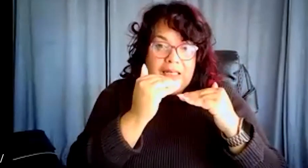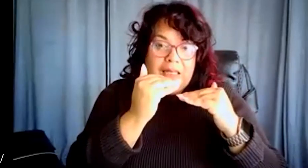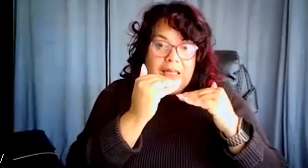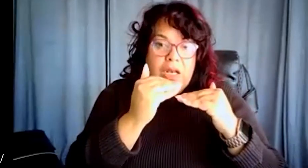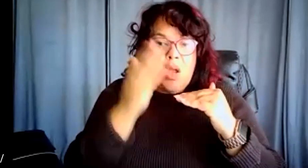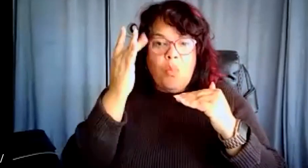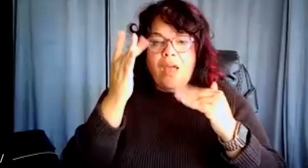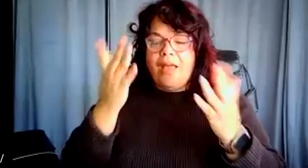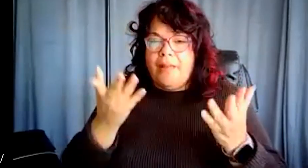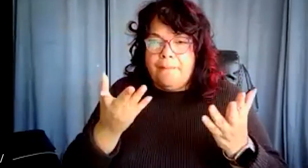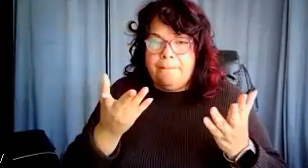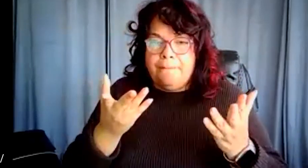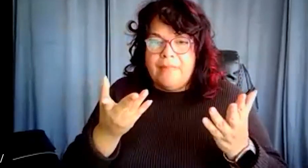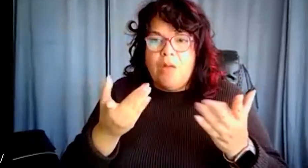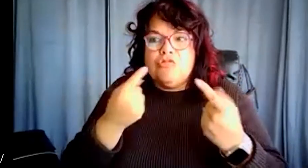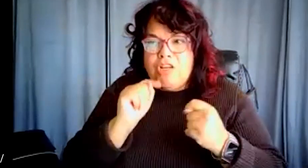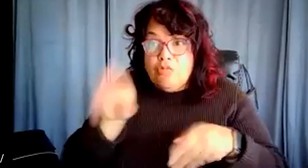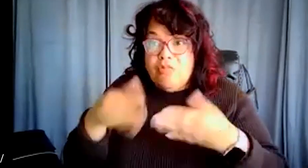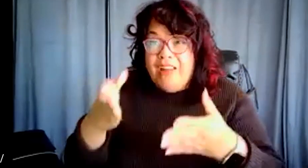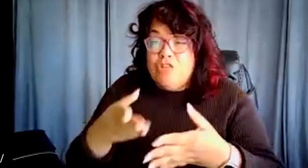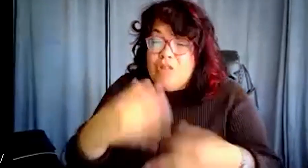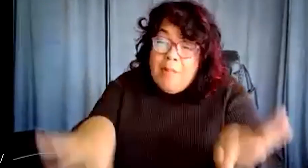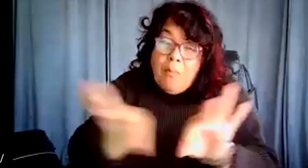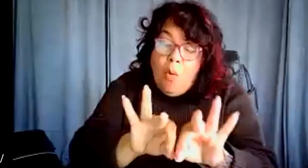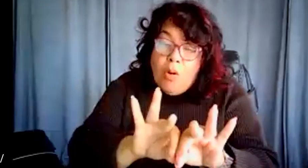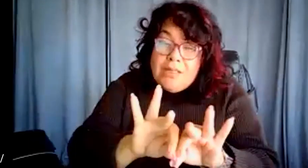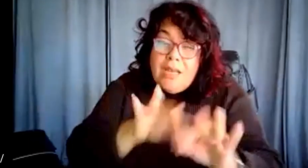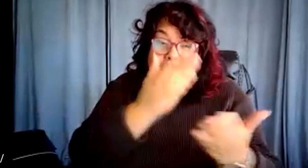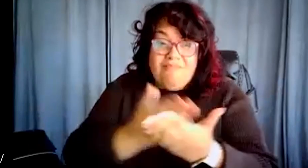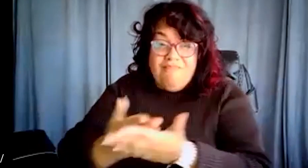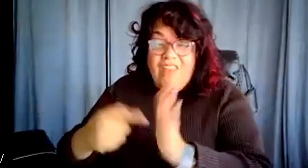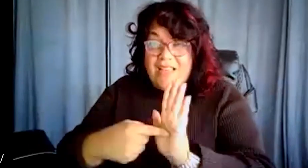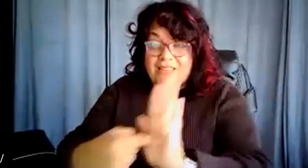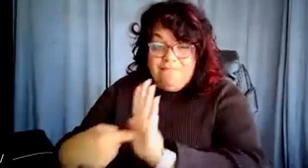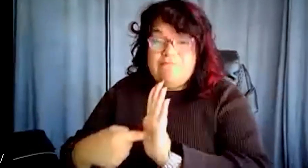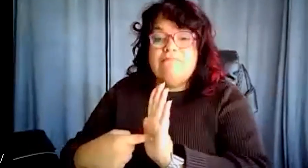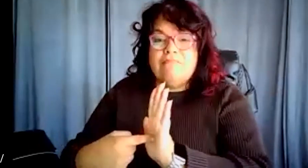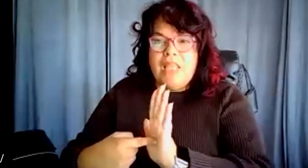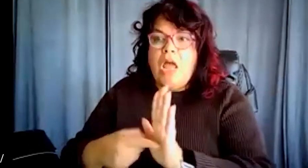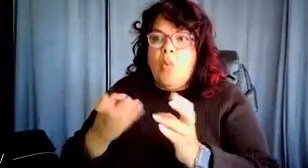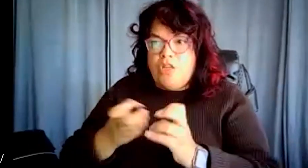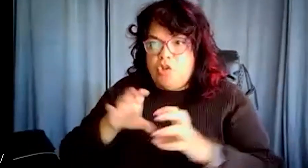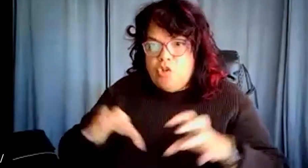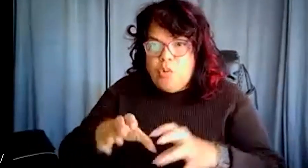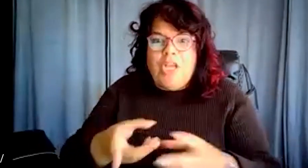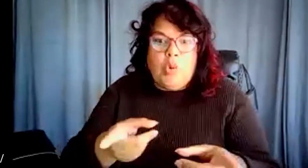hit some key points. I was trying to do so quickly because I know that not everybody wants to dive deep into